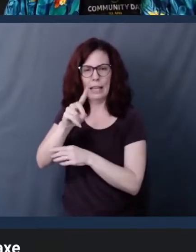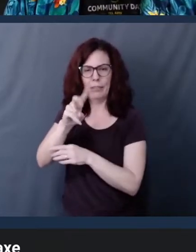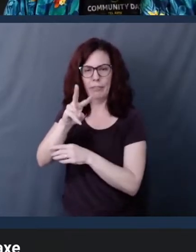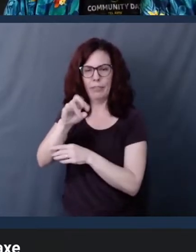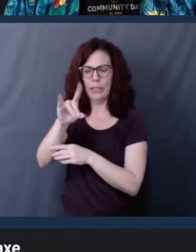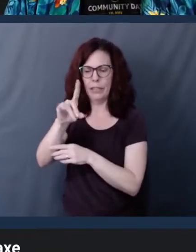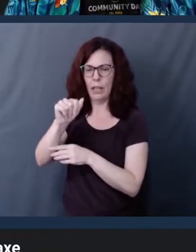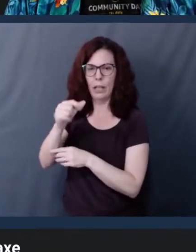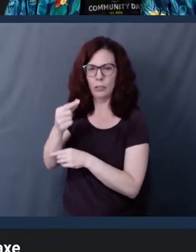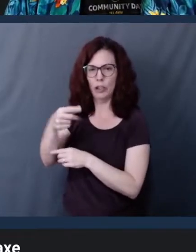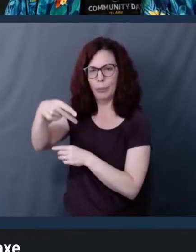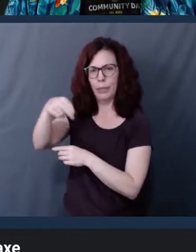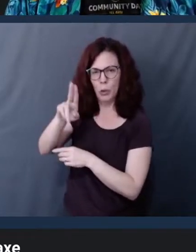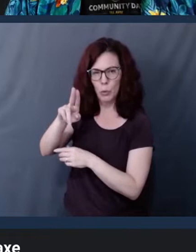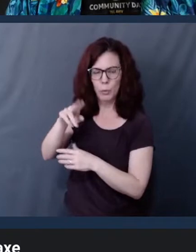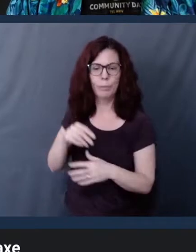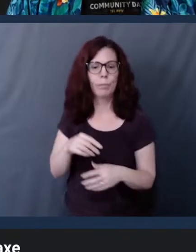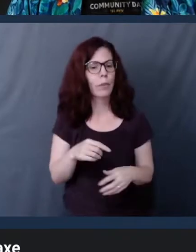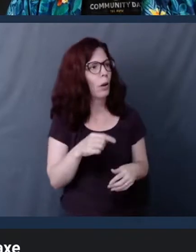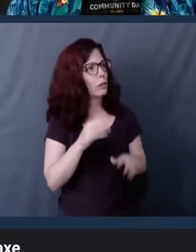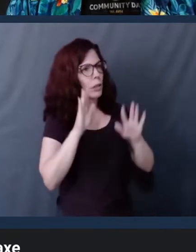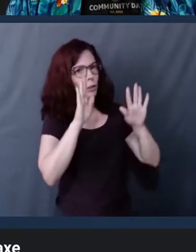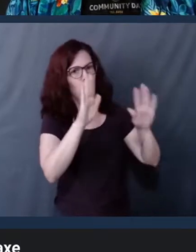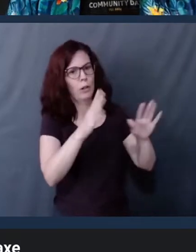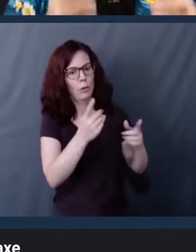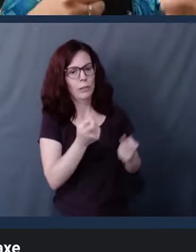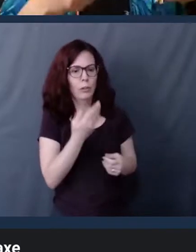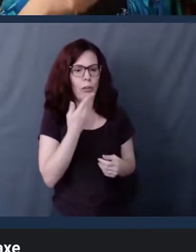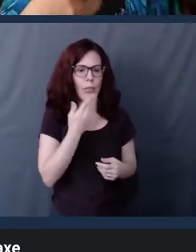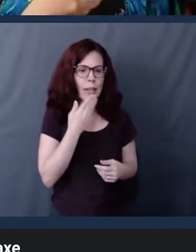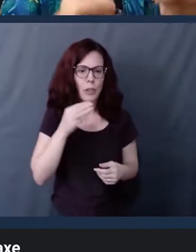I love these questions, by the way, so Mjbgalaxe, please keep them coming.